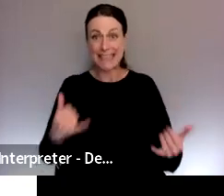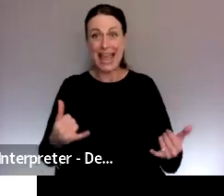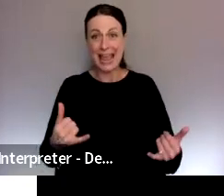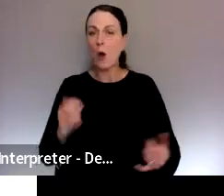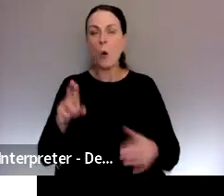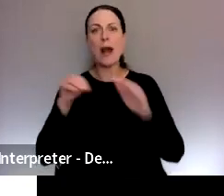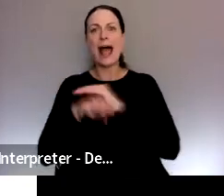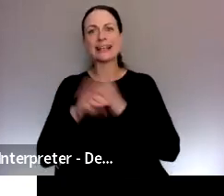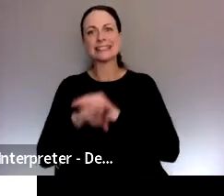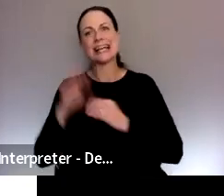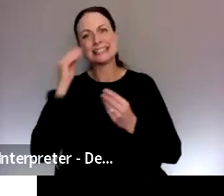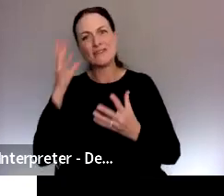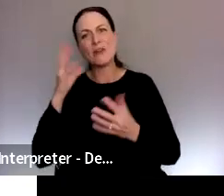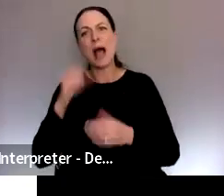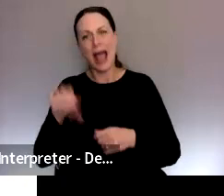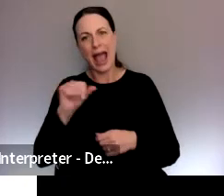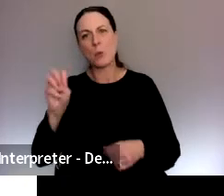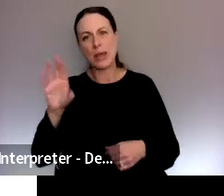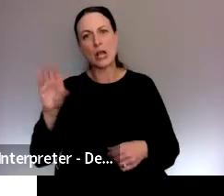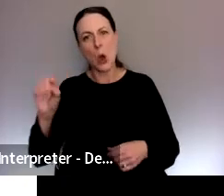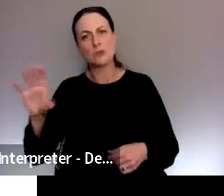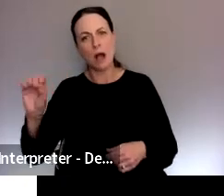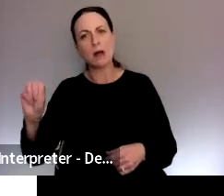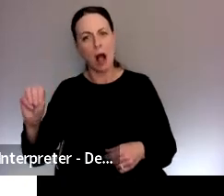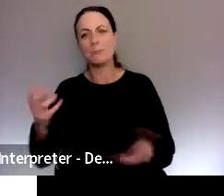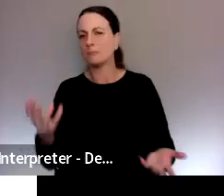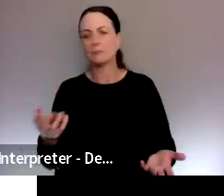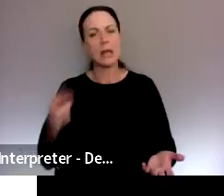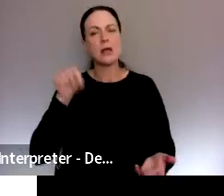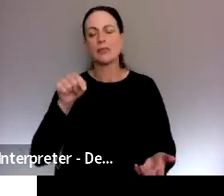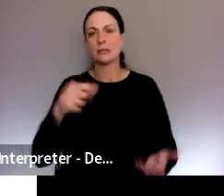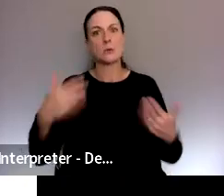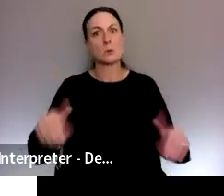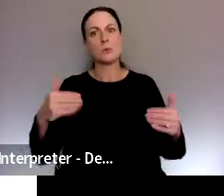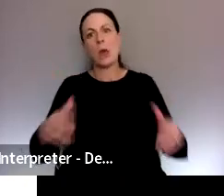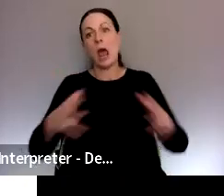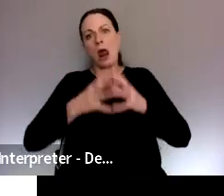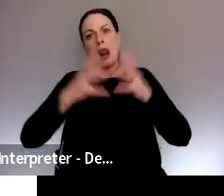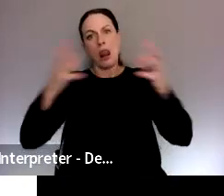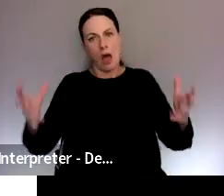or accessinfo@theweco.com. This is a huge amount of training